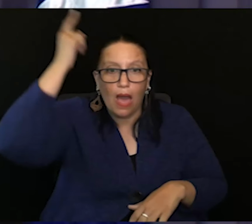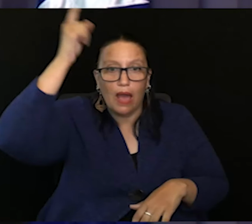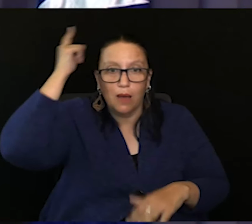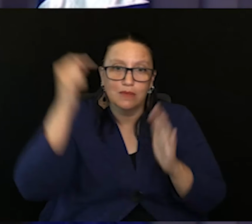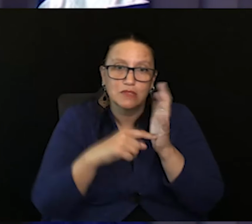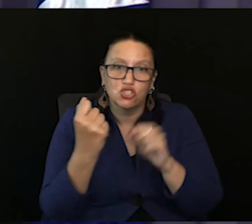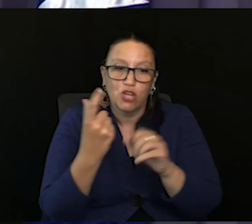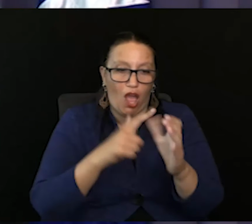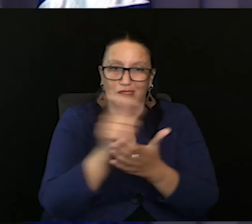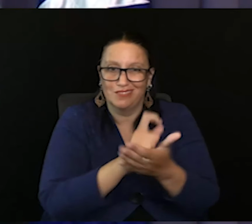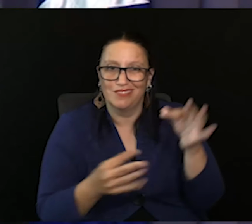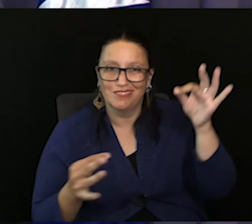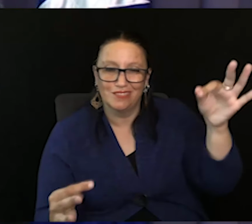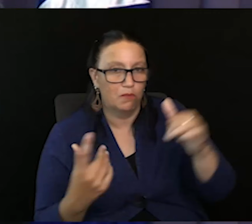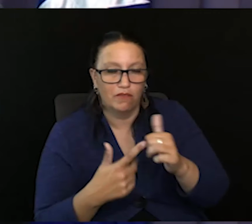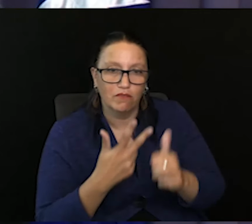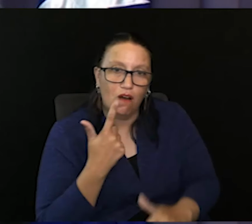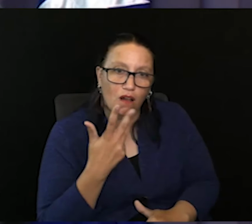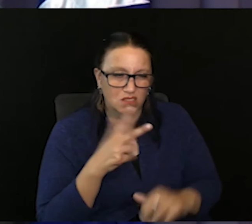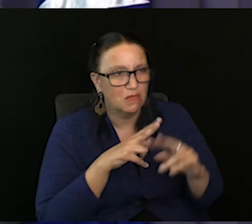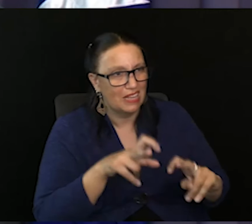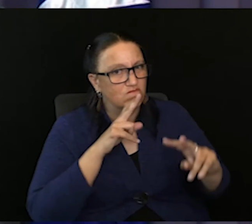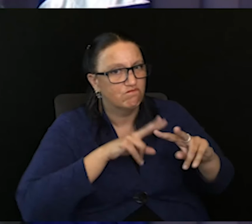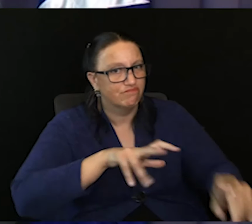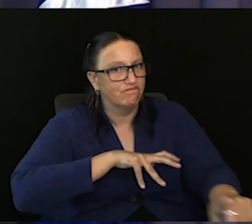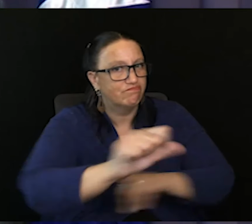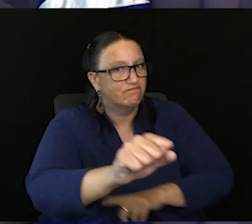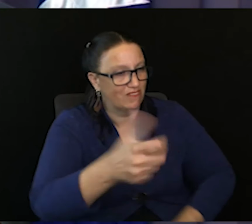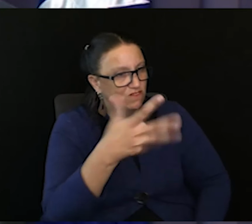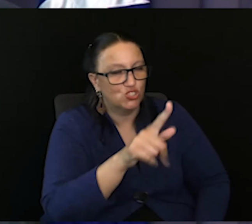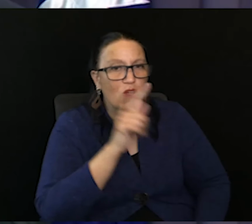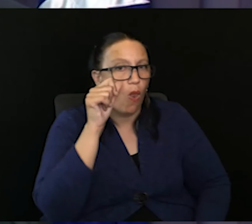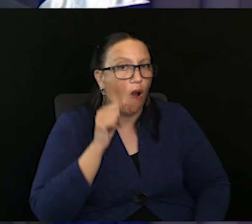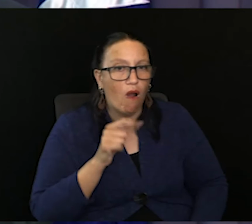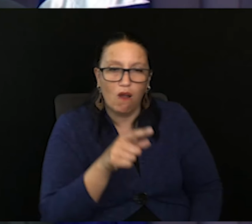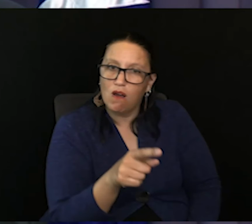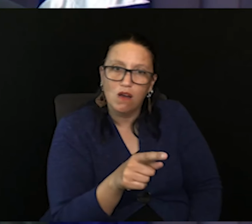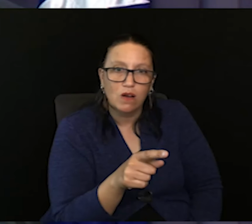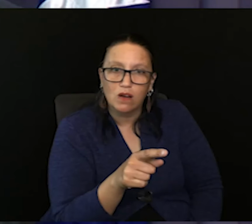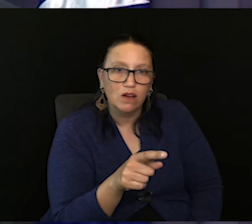I've got a letter saying that this product is approved by the TGA," and it's an out-and-out forgery.